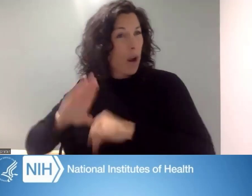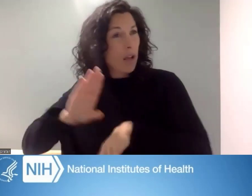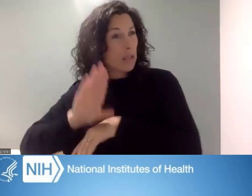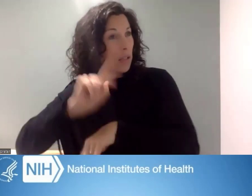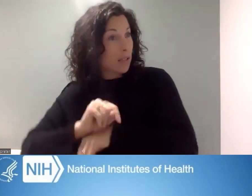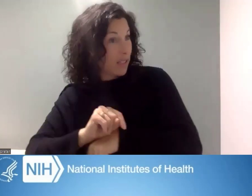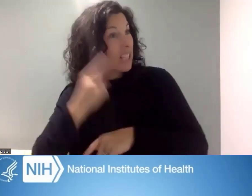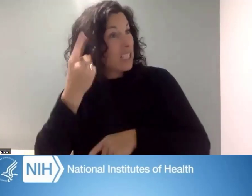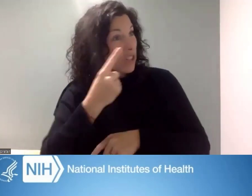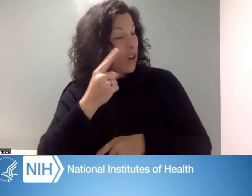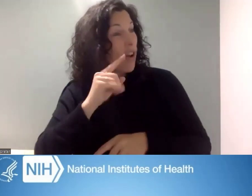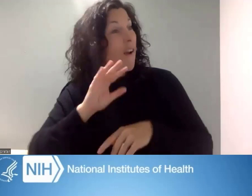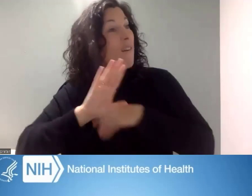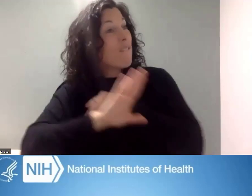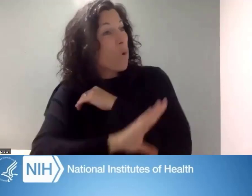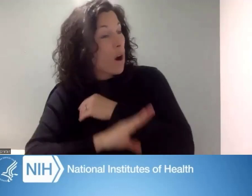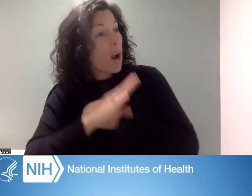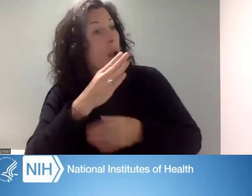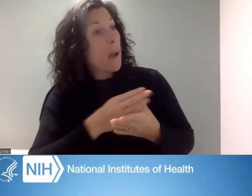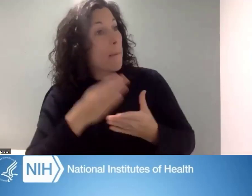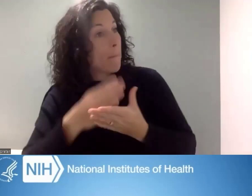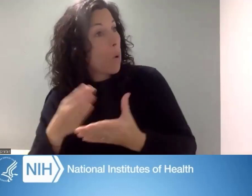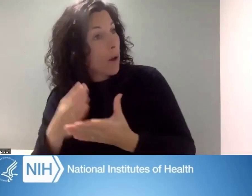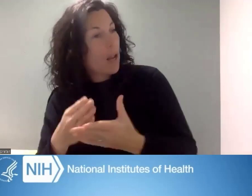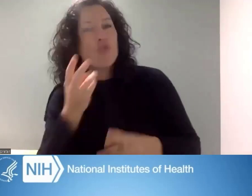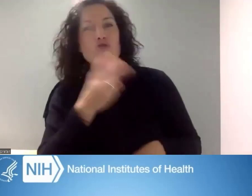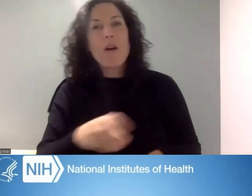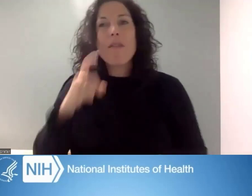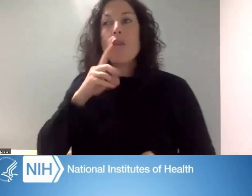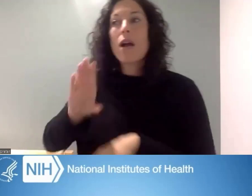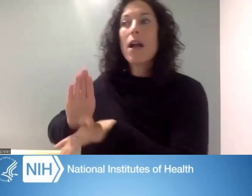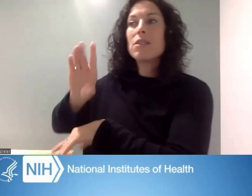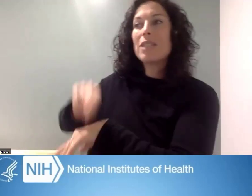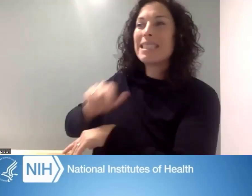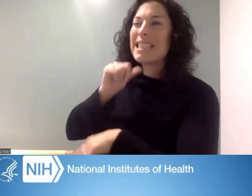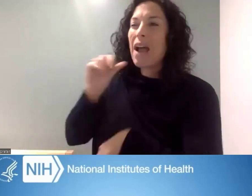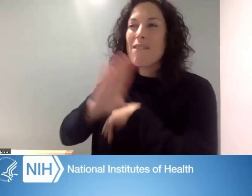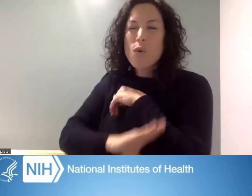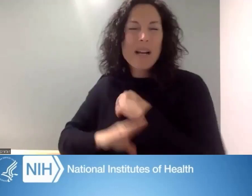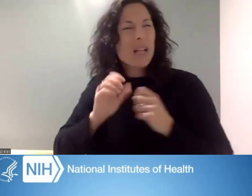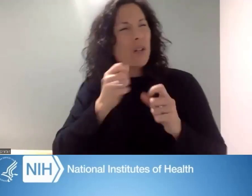You mentioned that foreign travel for consultation is not a foreign component. Can you please elaborate?